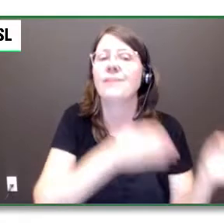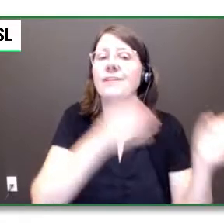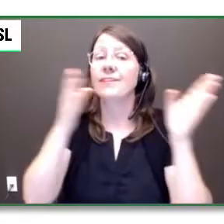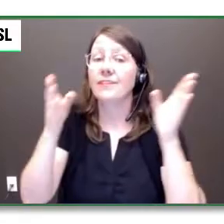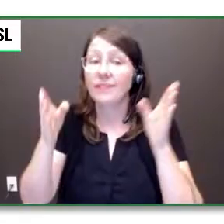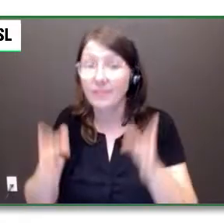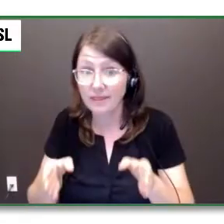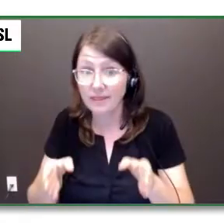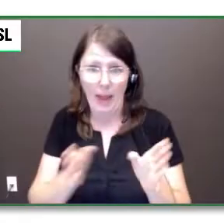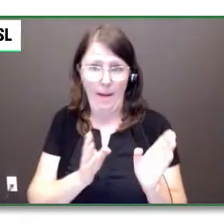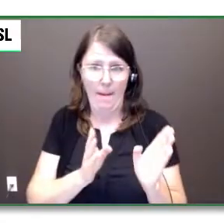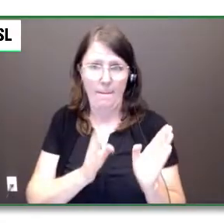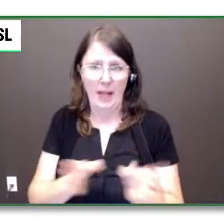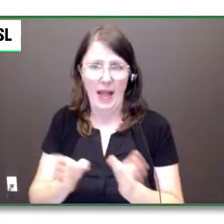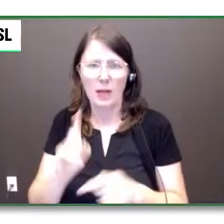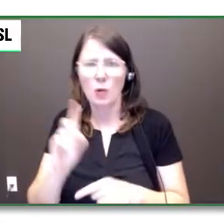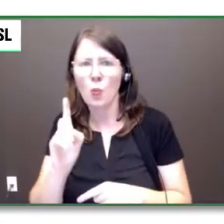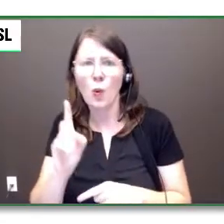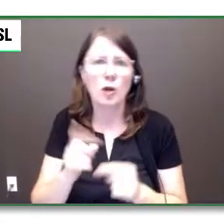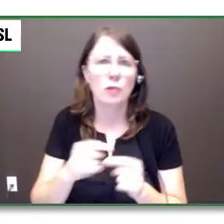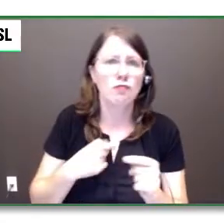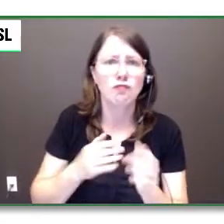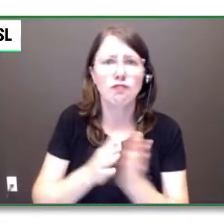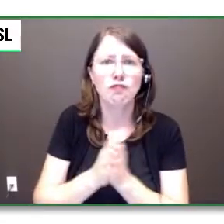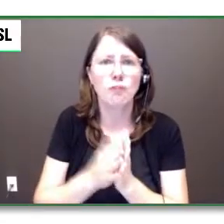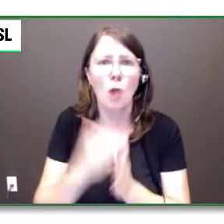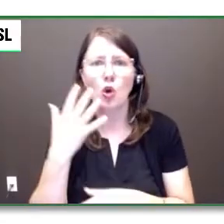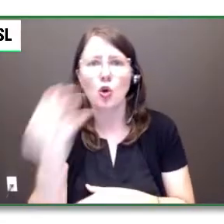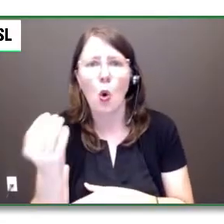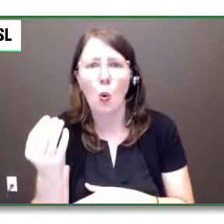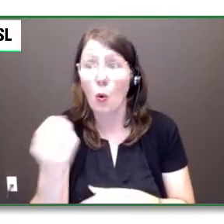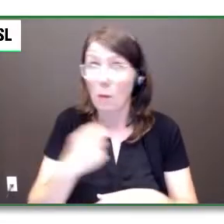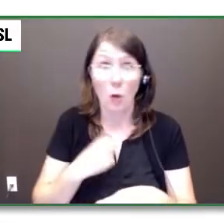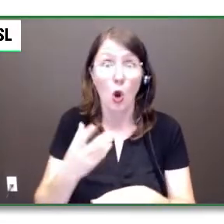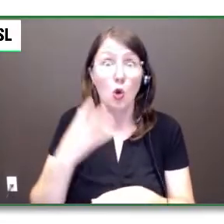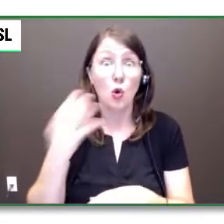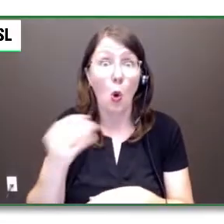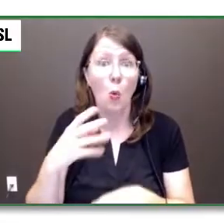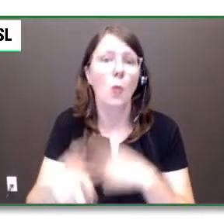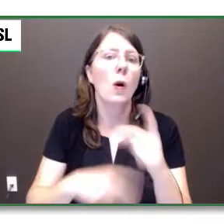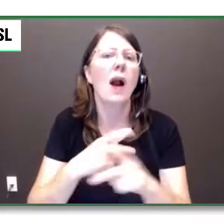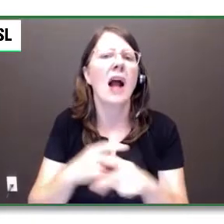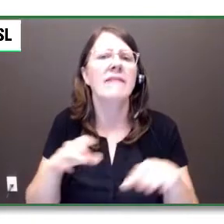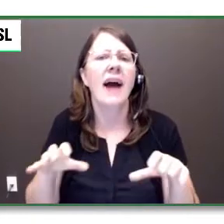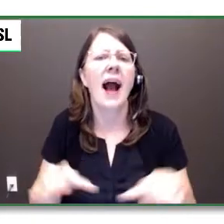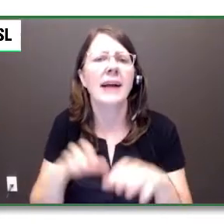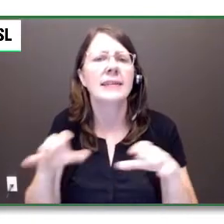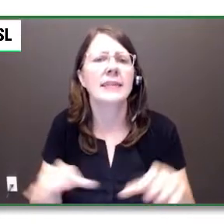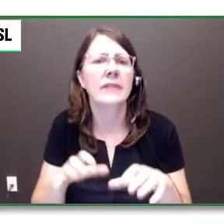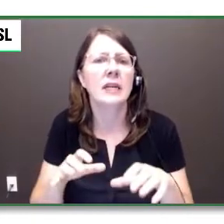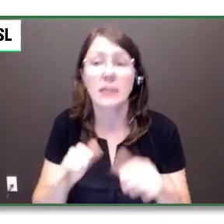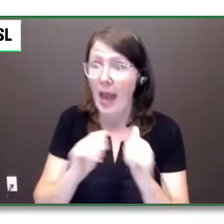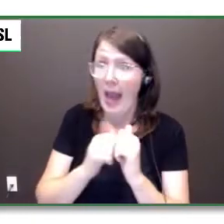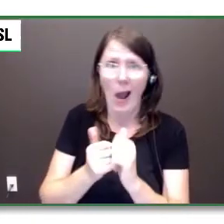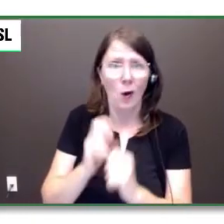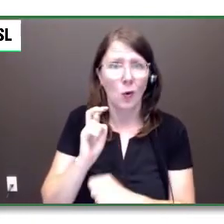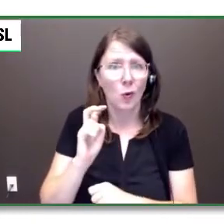gonna what am I gonna do once I'm there? So they you know you need to know where you want to go, how I'm going to get there, what are the challenges that that